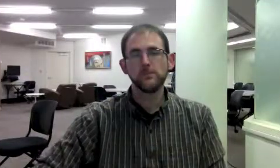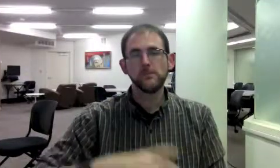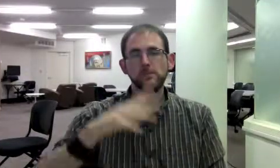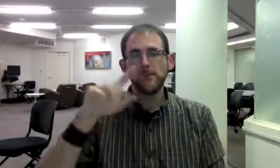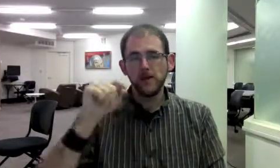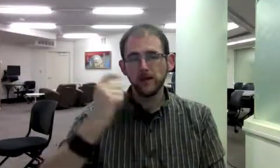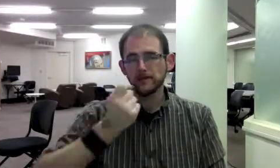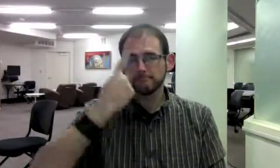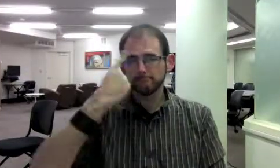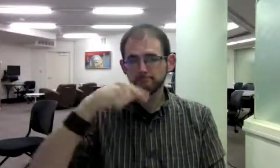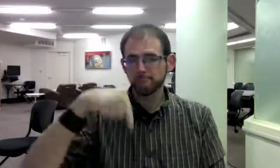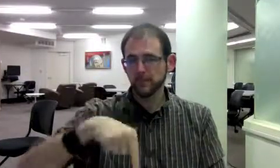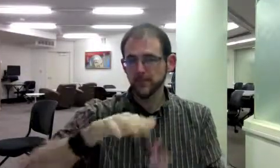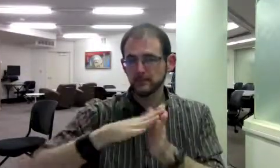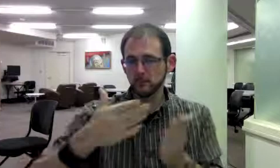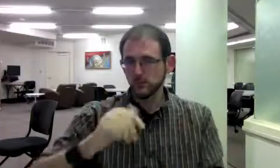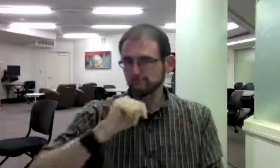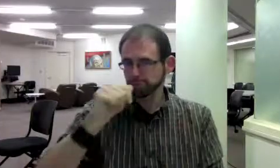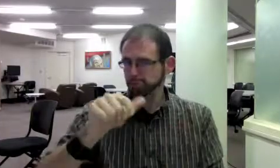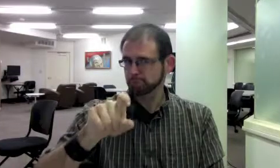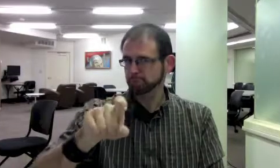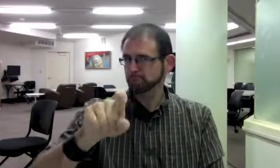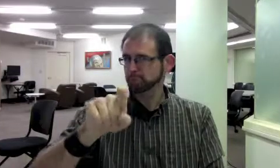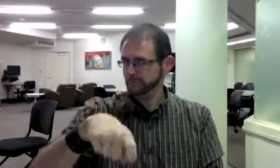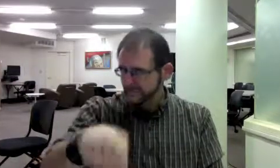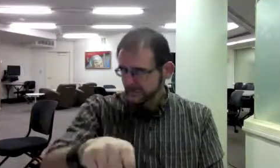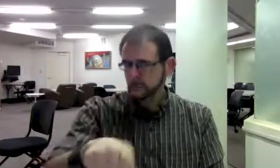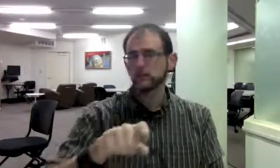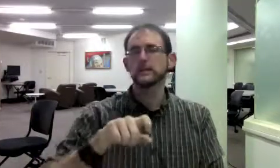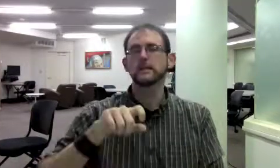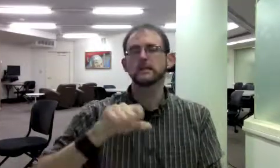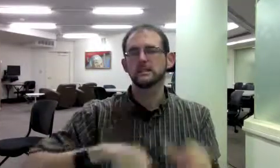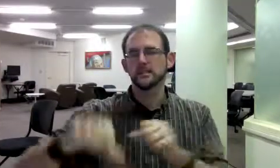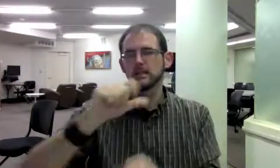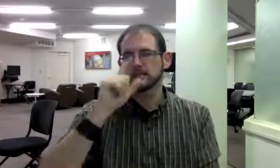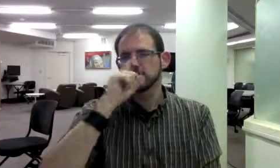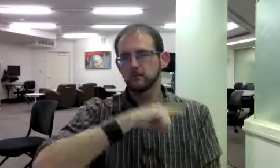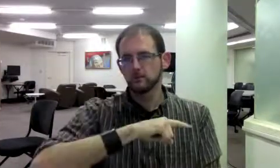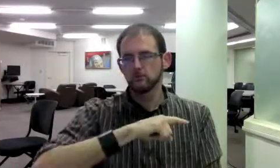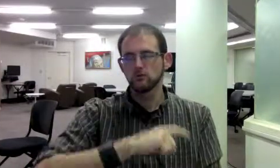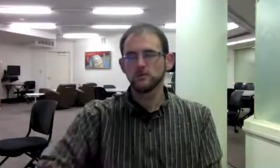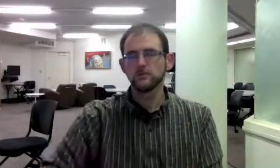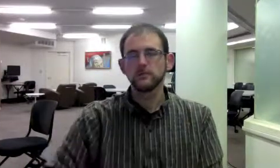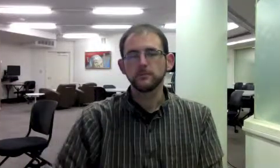But this book isn't *necessarily* science fiction.